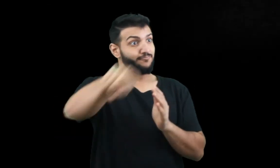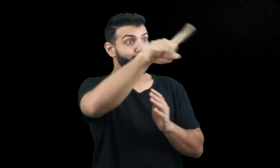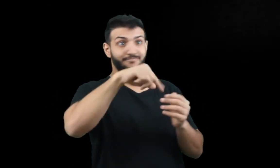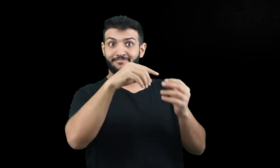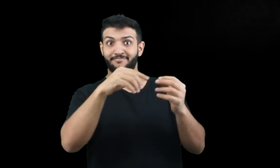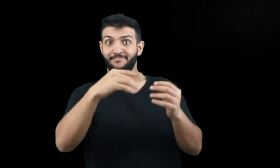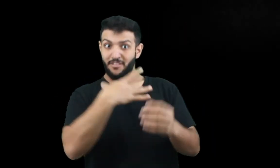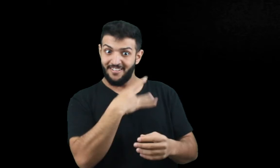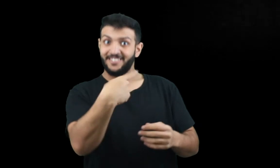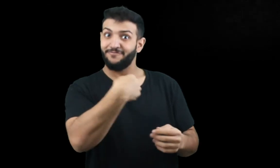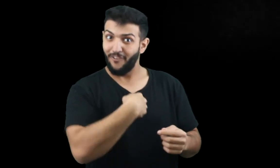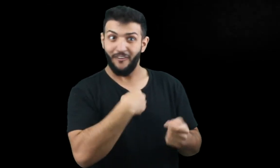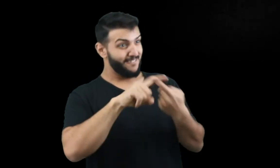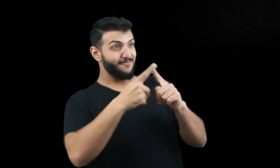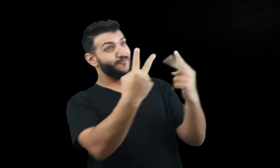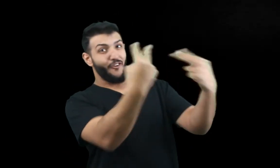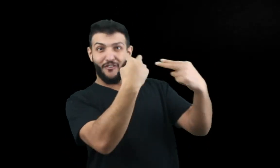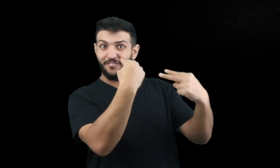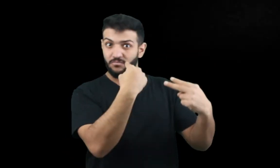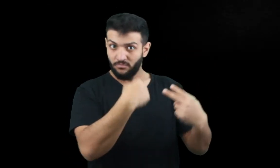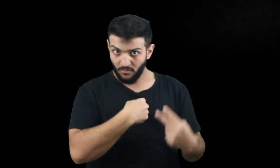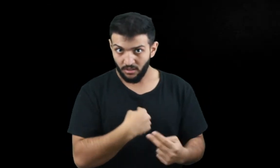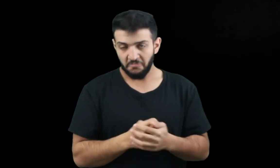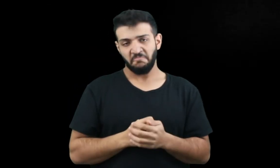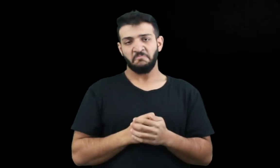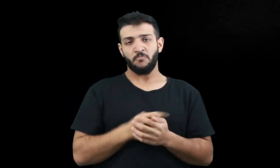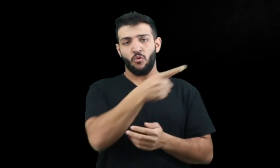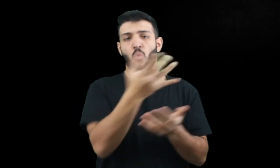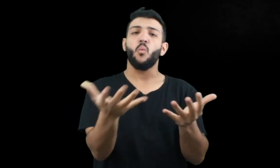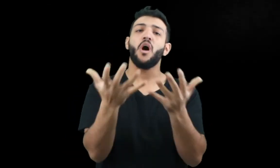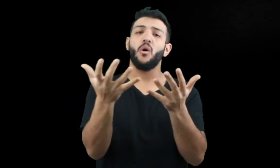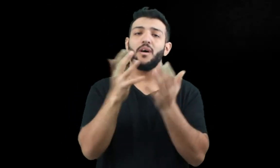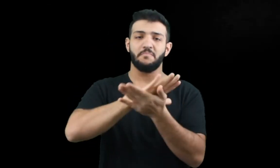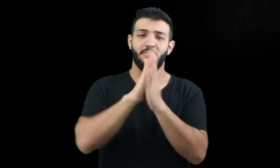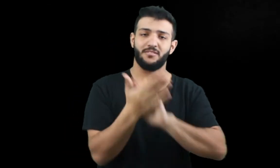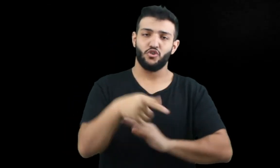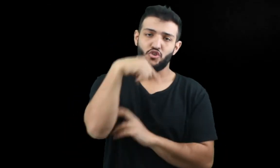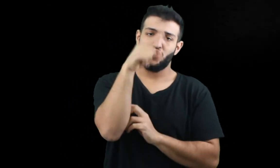When I was in Syria I didn't have any friends.